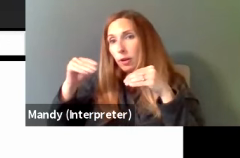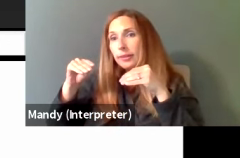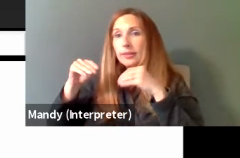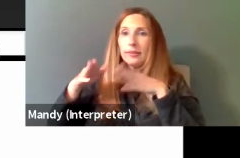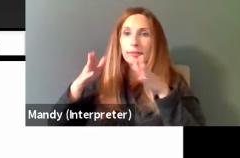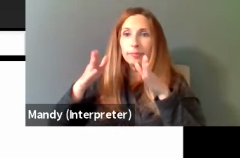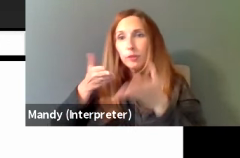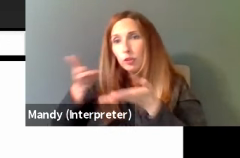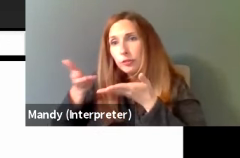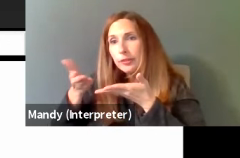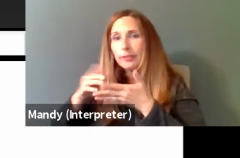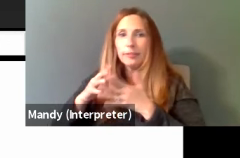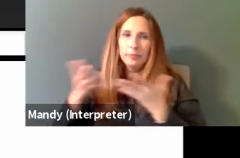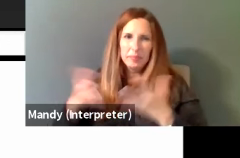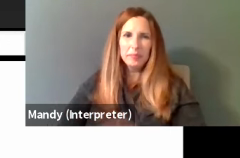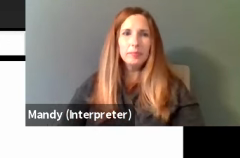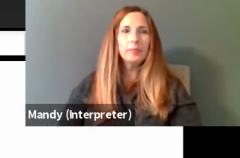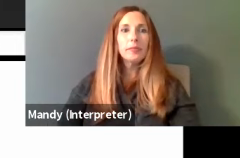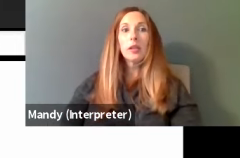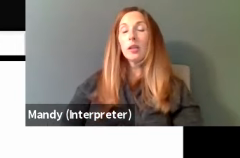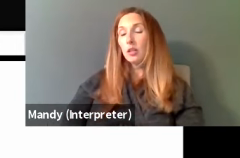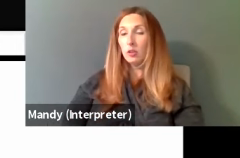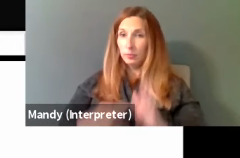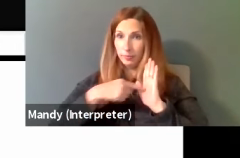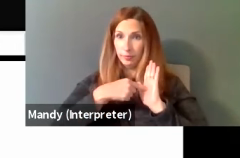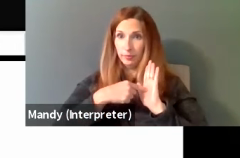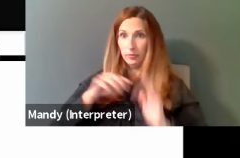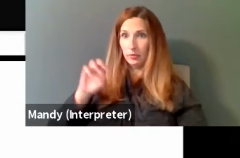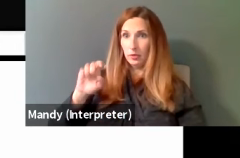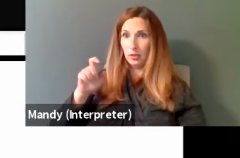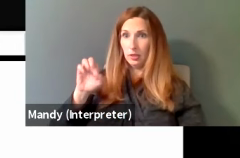So, for Exodus they knew that having effective